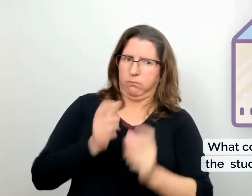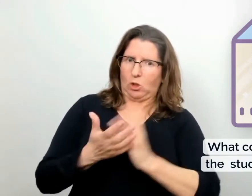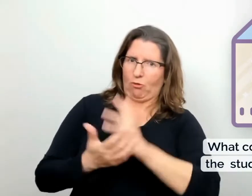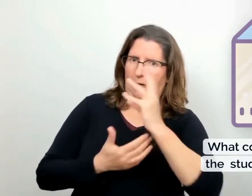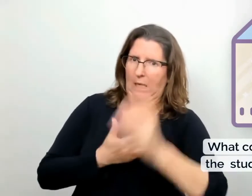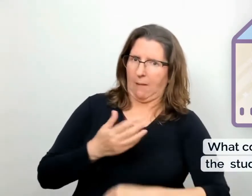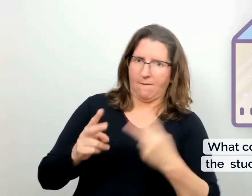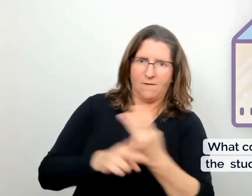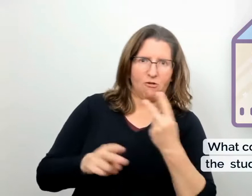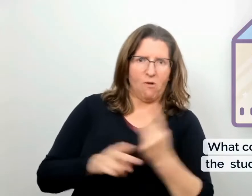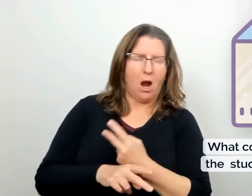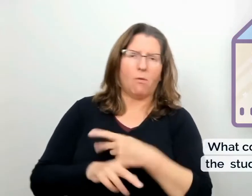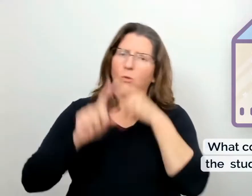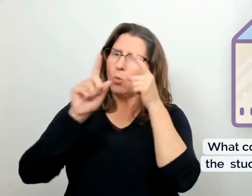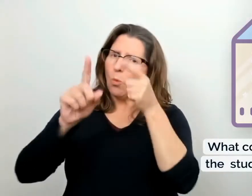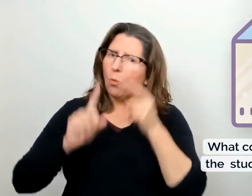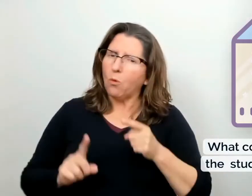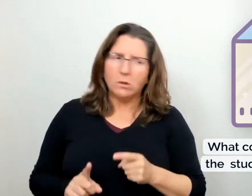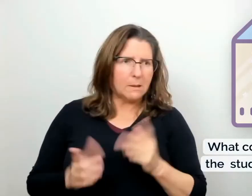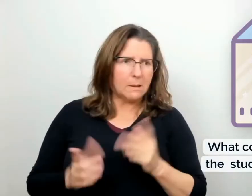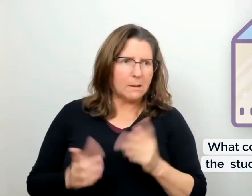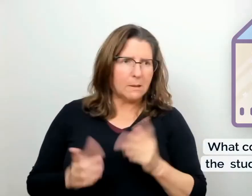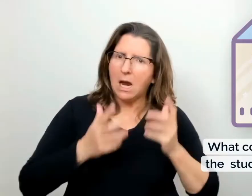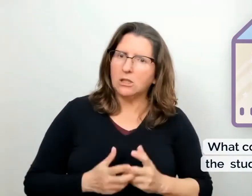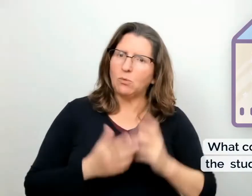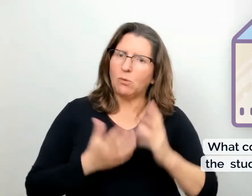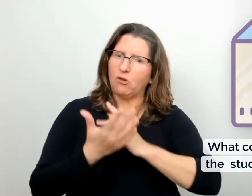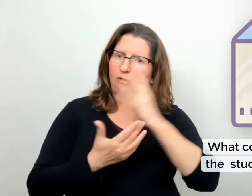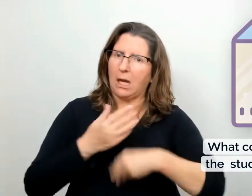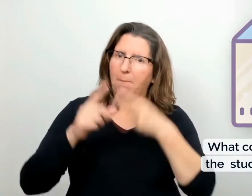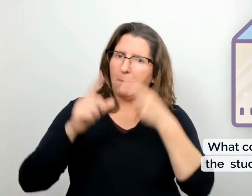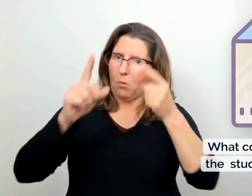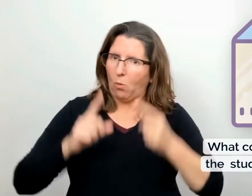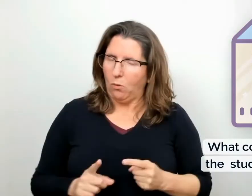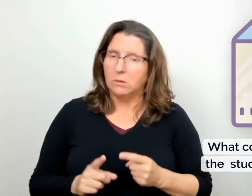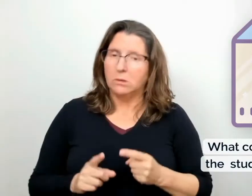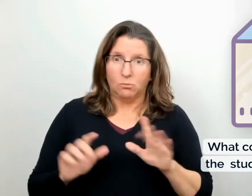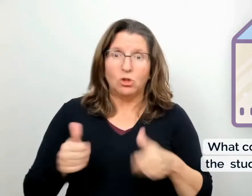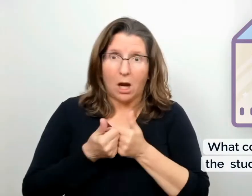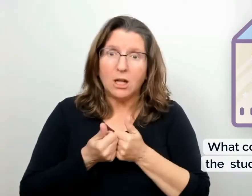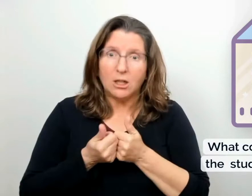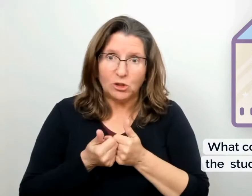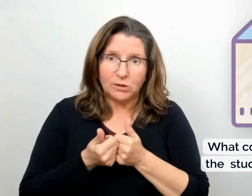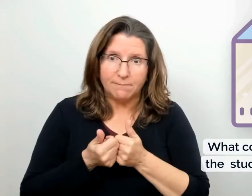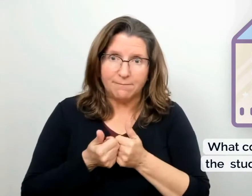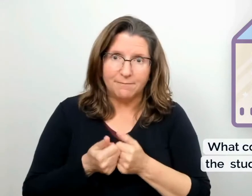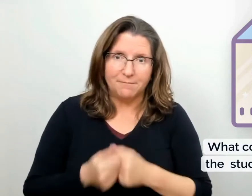I had to adjust the curriculum and the learning goals to meet the learning needs of the students. It was a challenge!